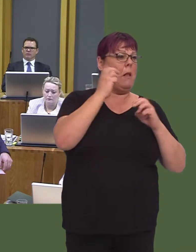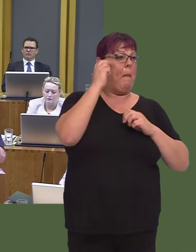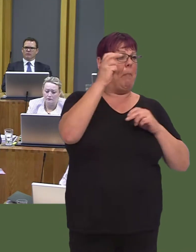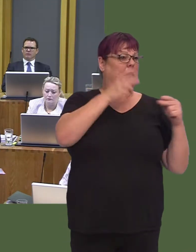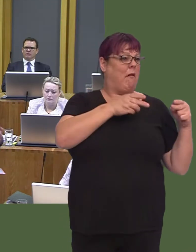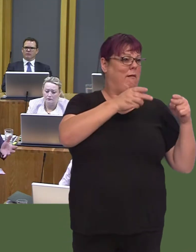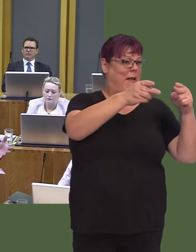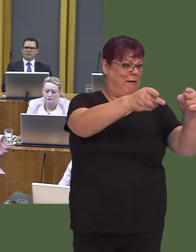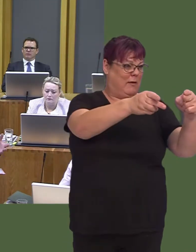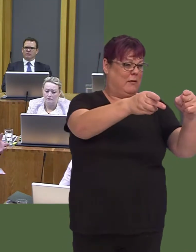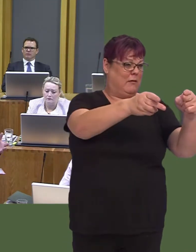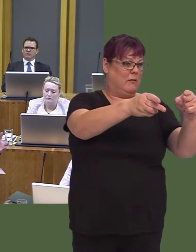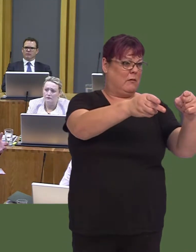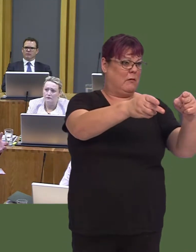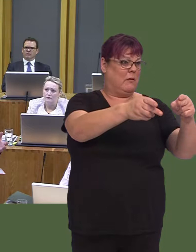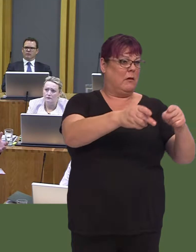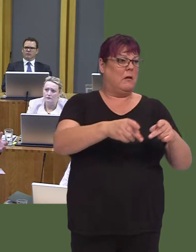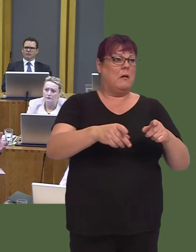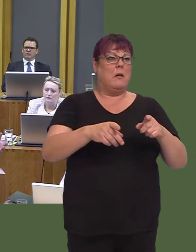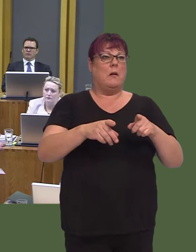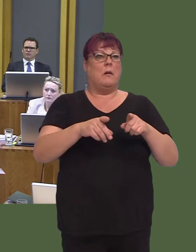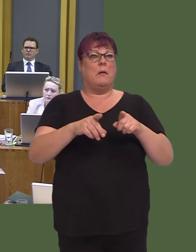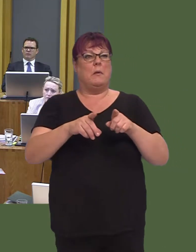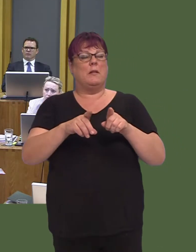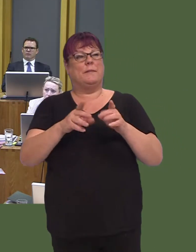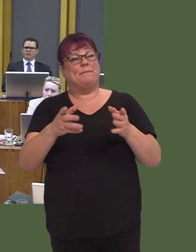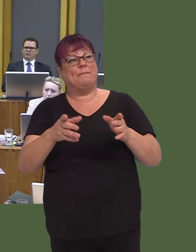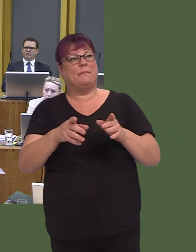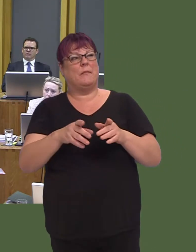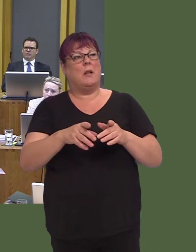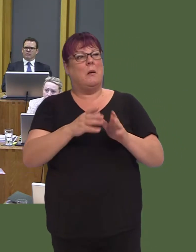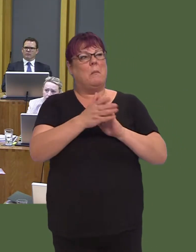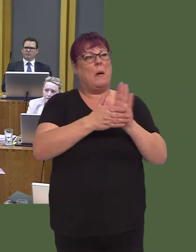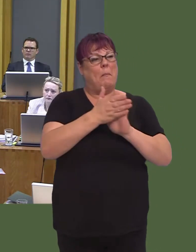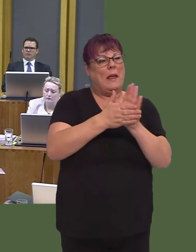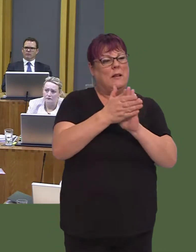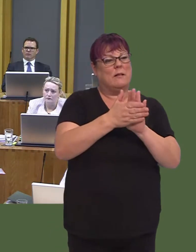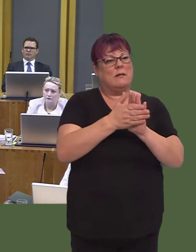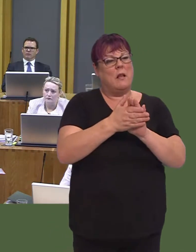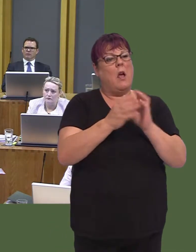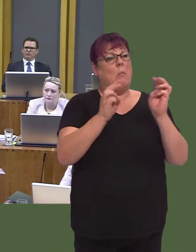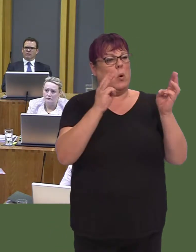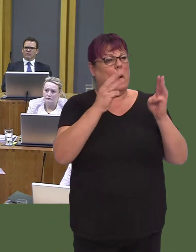Of course, there would need to be buses that would run on the lanes, and in some parts of it, a dual carriageway; you can't have a single-lane motorway, clearly.